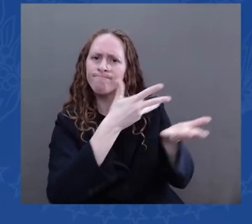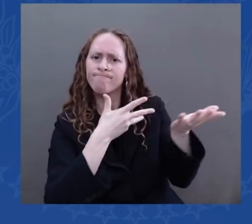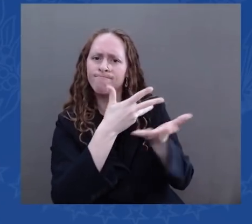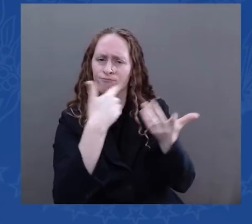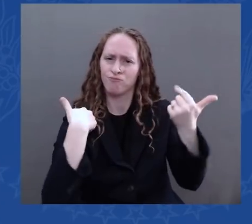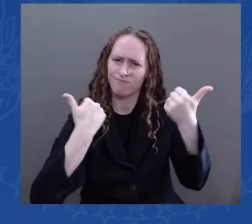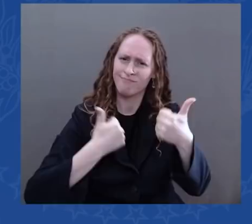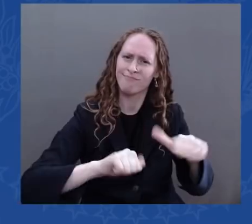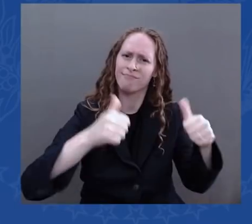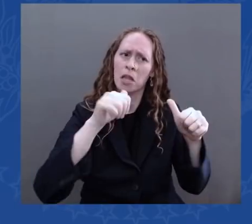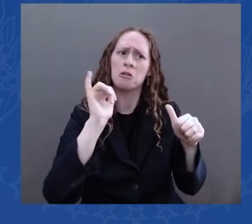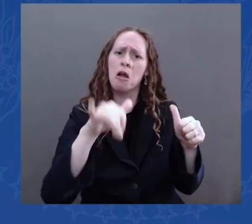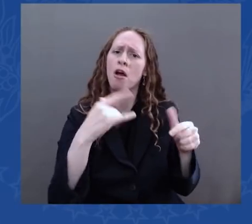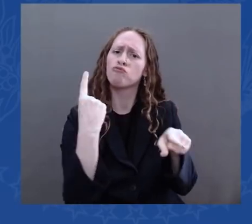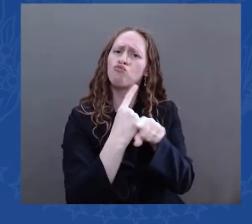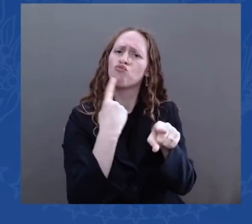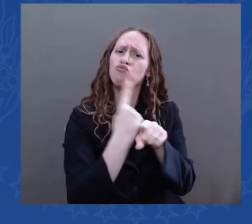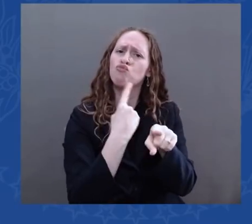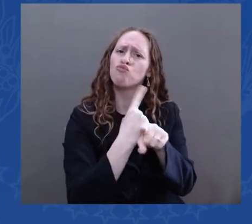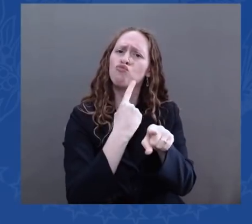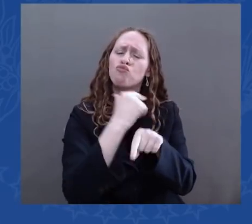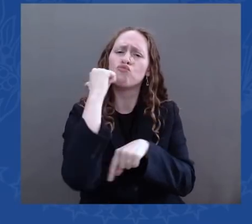back in -- a hundred years ago, when I was a young senator.